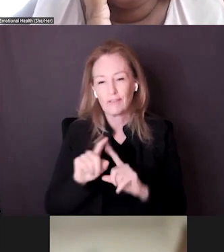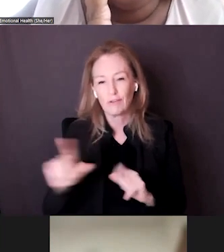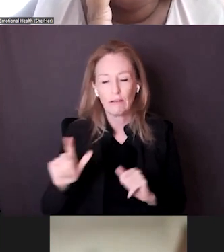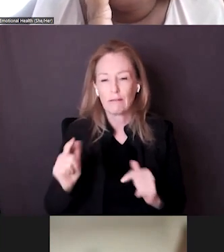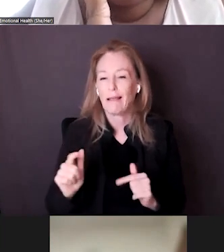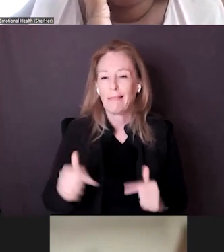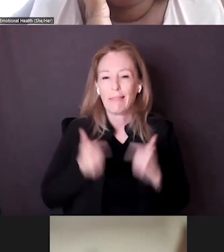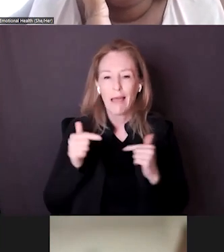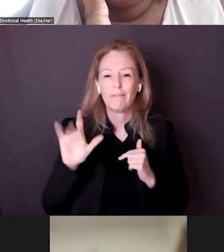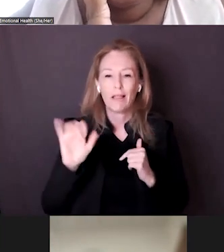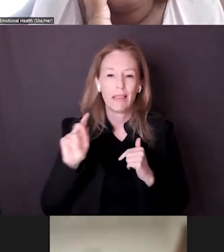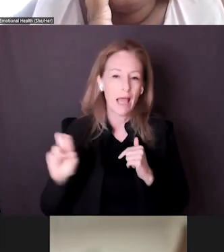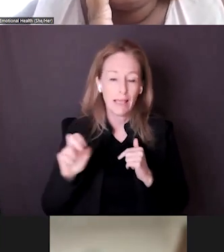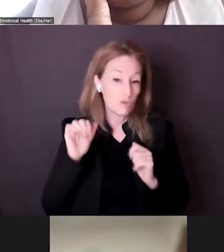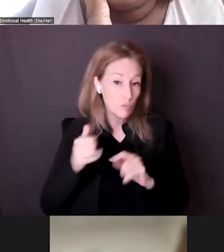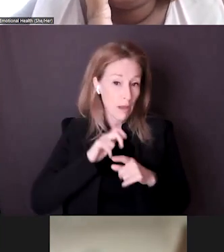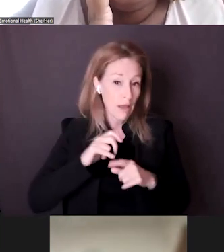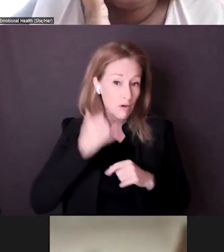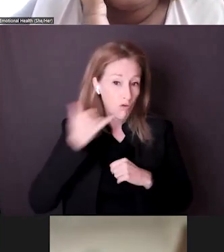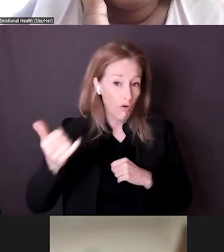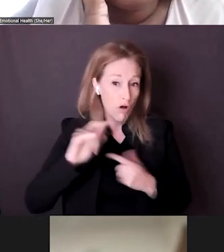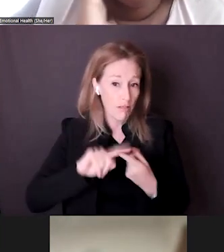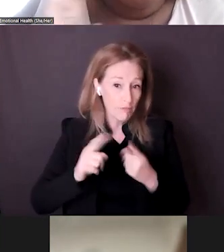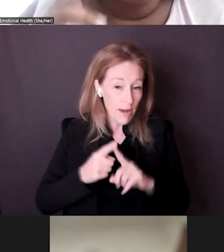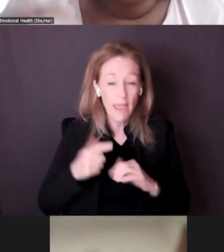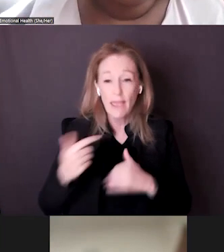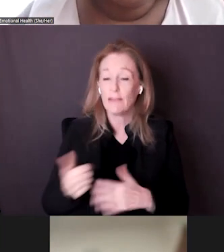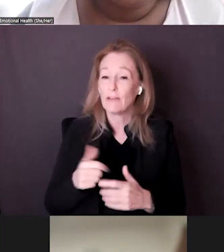TO WALK YOU THROUGH THIS. IF YOU WANT TO WALK US THROUGH YOUR